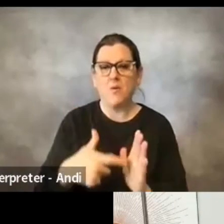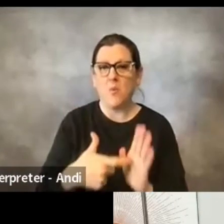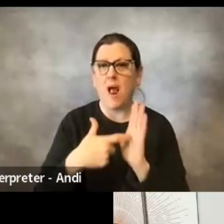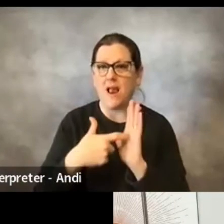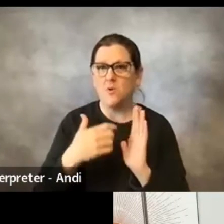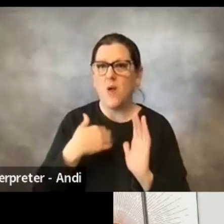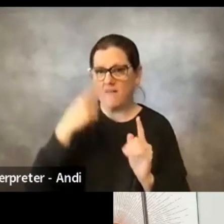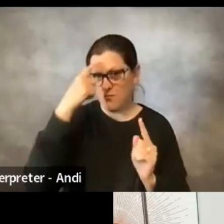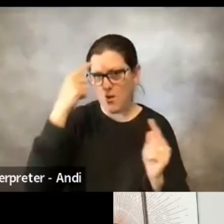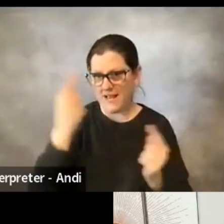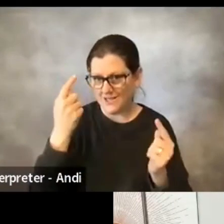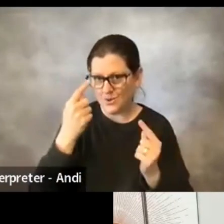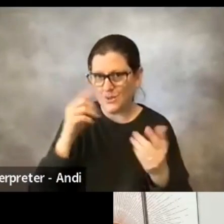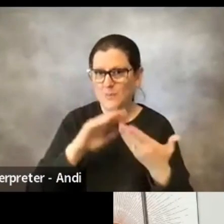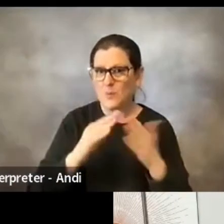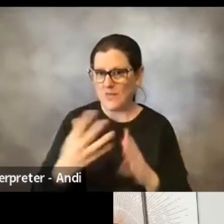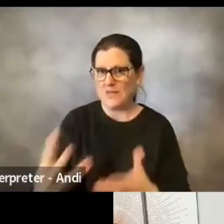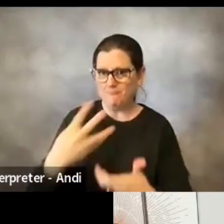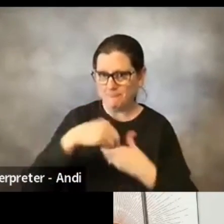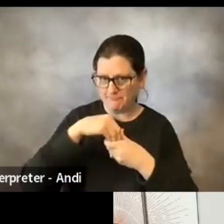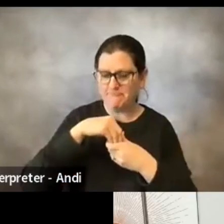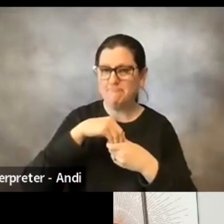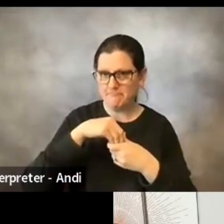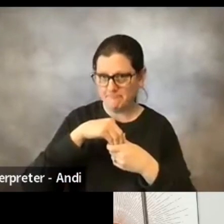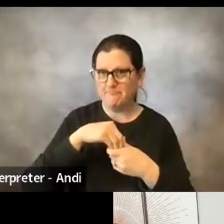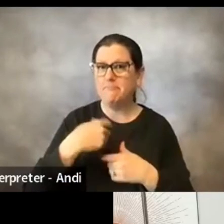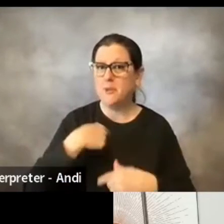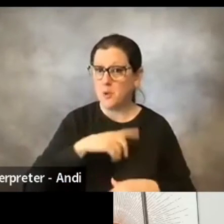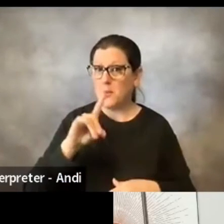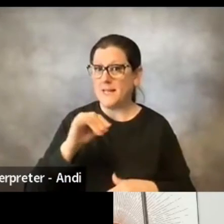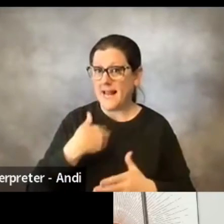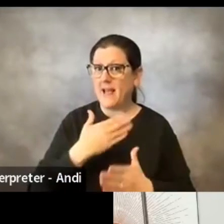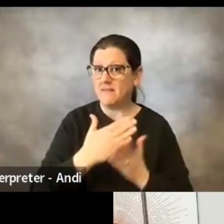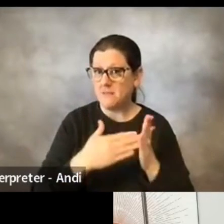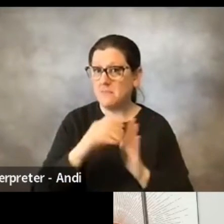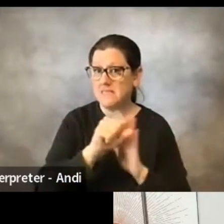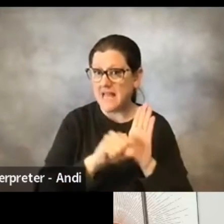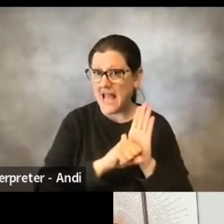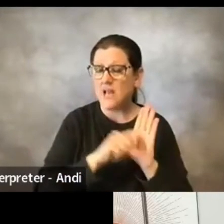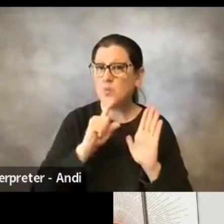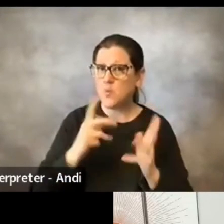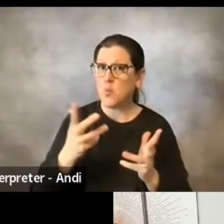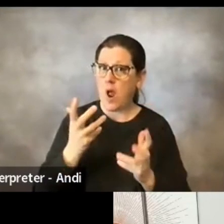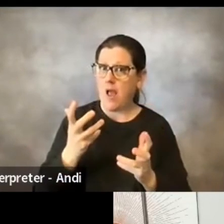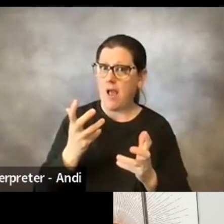Injury community included. And we did have states that really wanted to collaborate with their